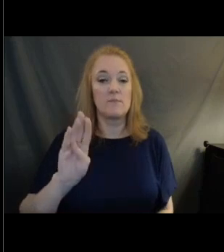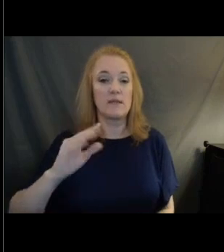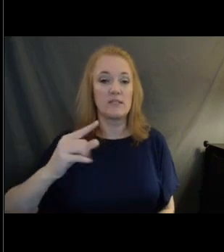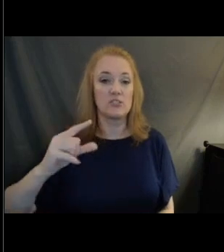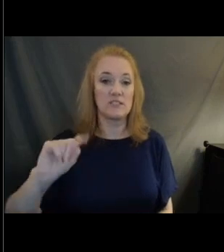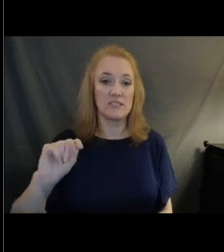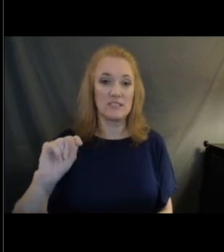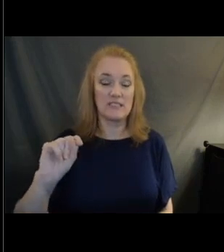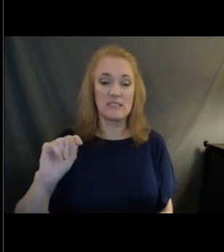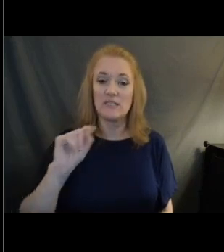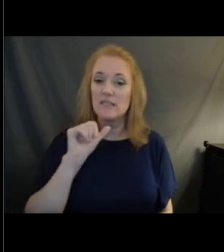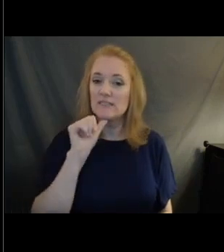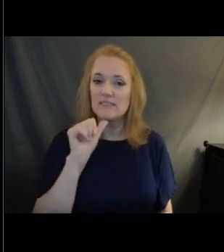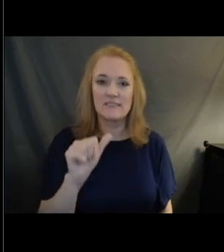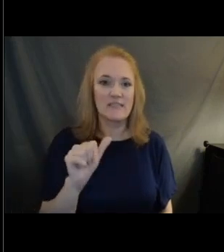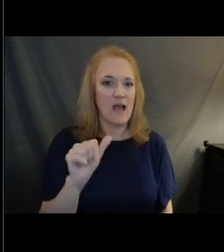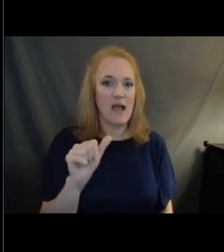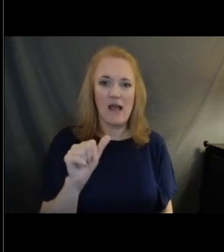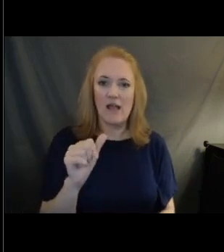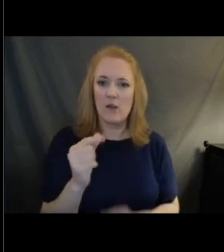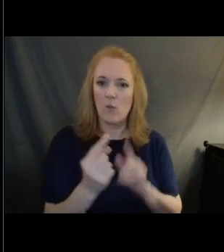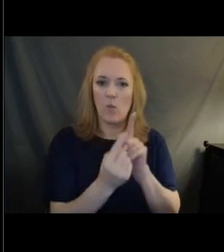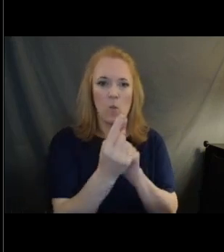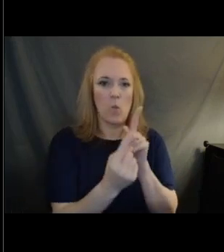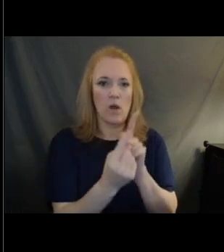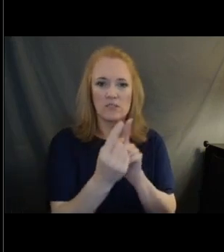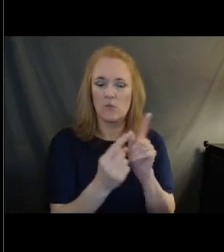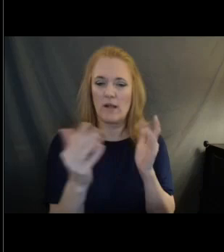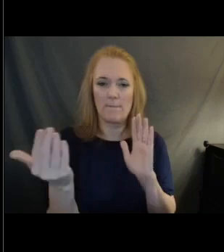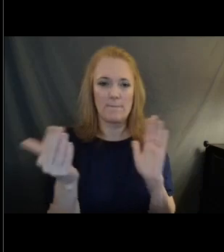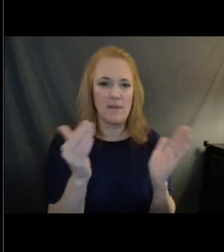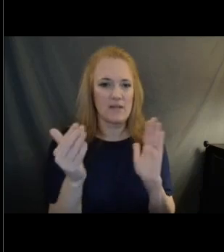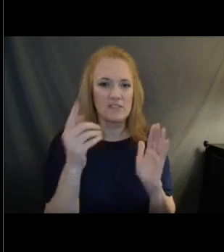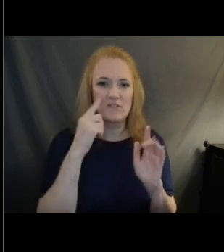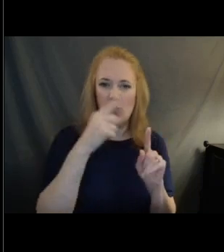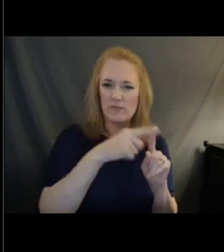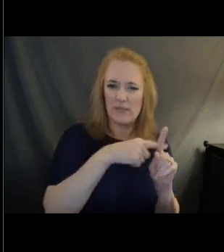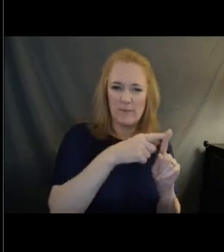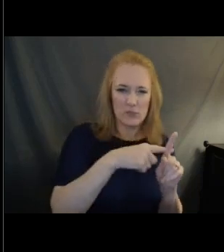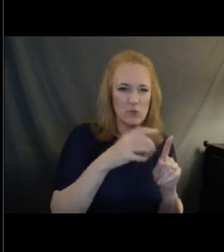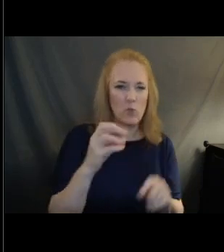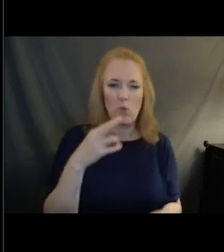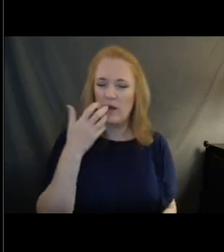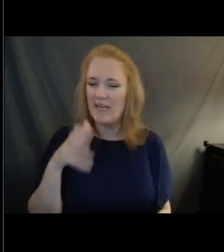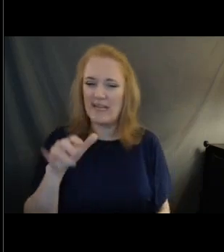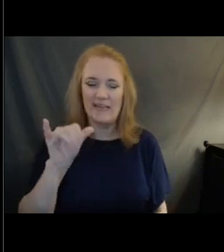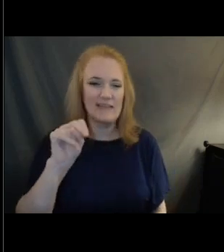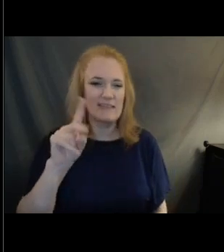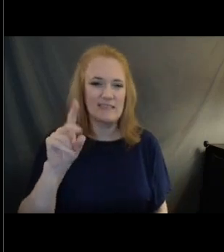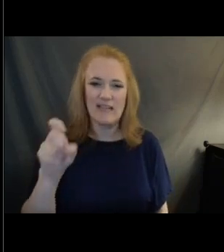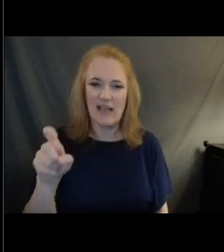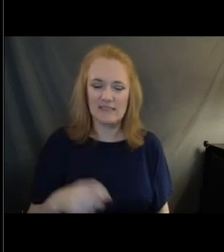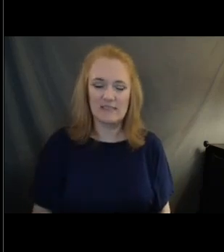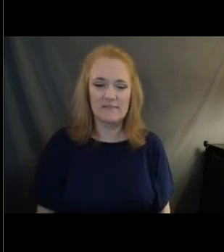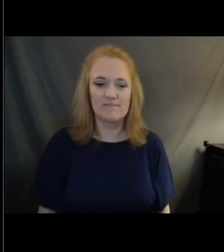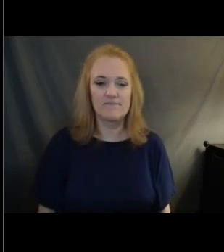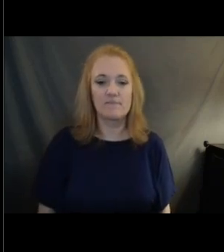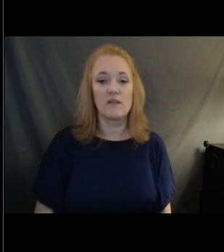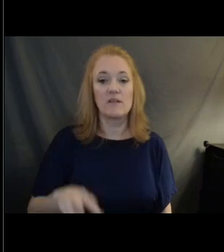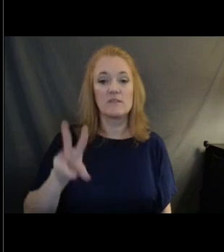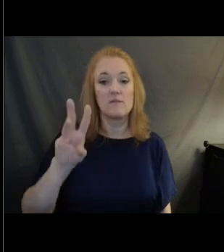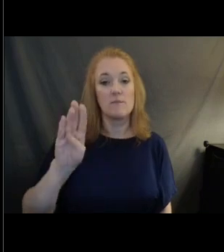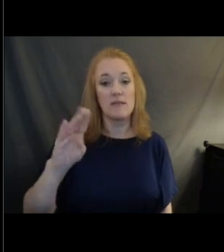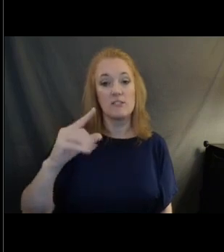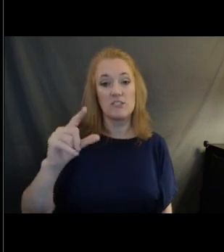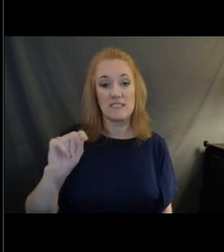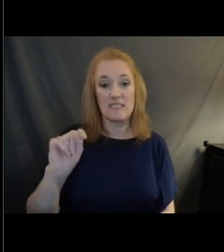not a one to one comparison to temperature or to heat index values and WBGT values will